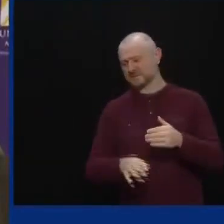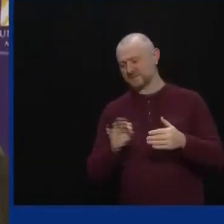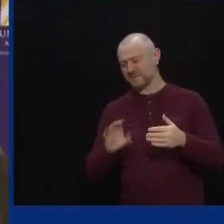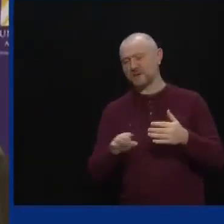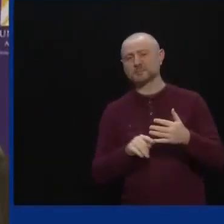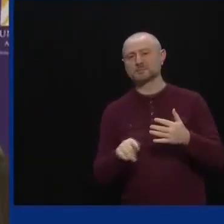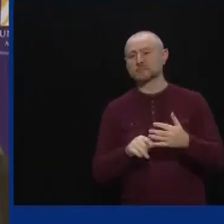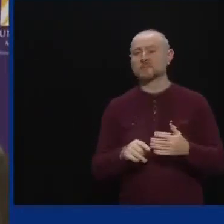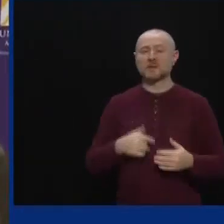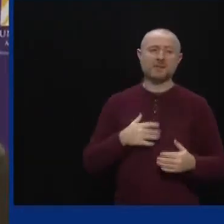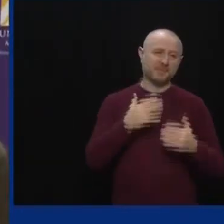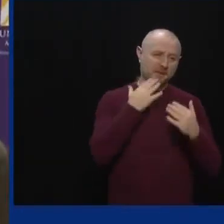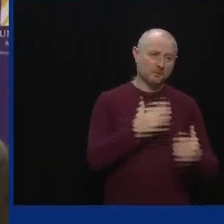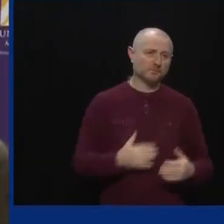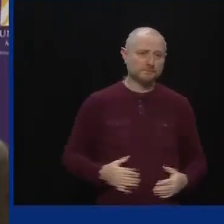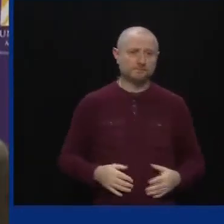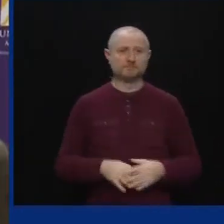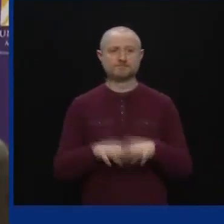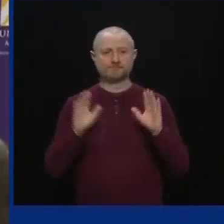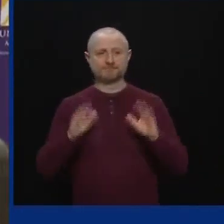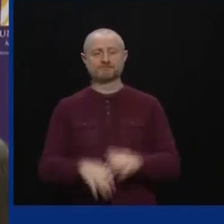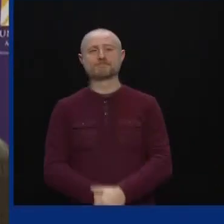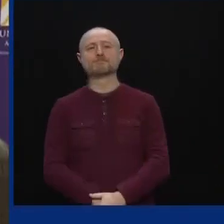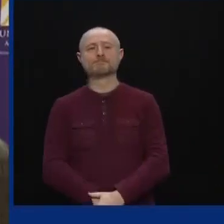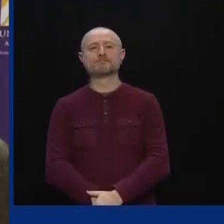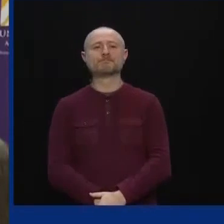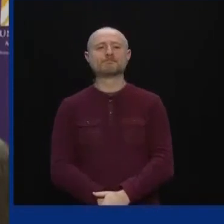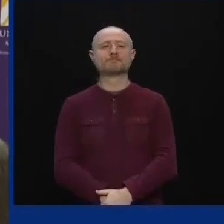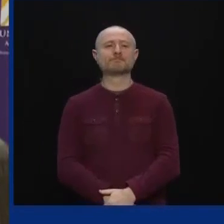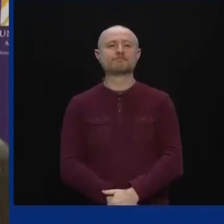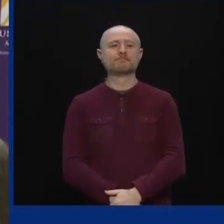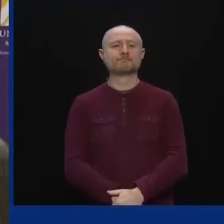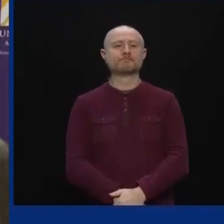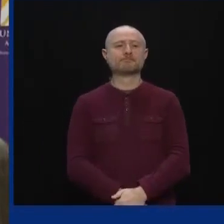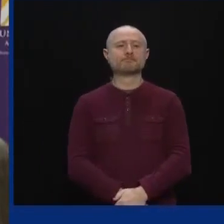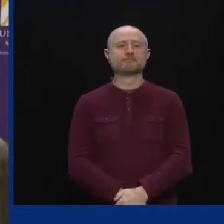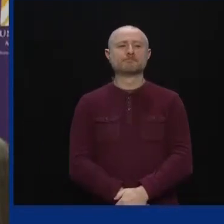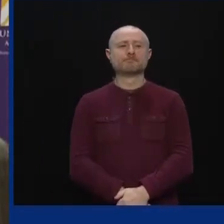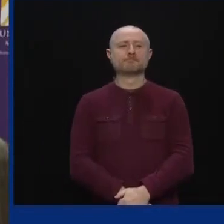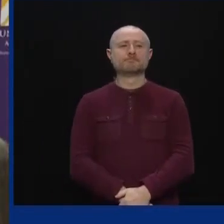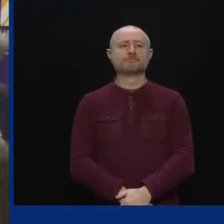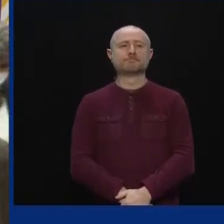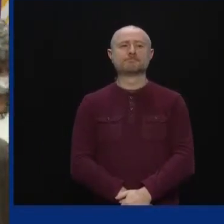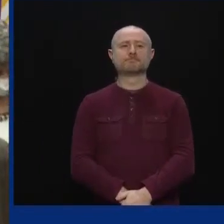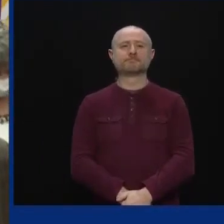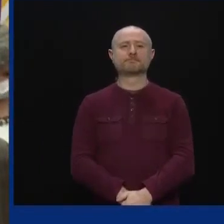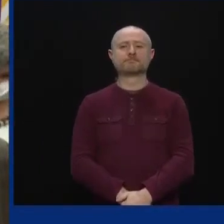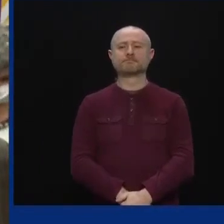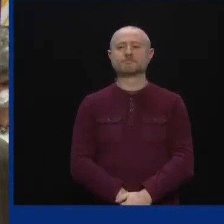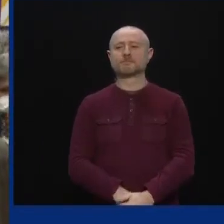YOU IS TO GET VACCINATED. SO, WE ARE HAVING THIS CONVENING. WE'RE AIMING TO HAVE IT BY THE